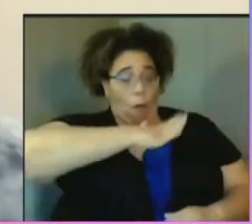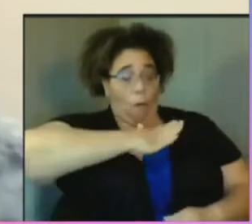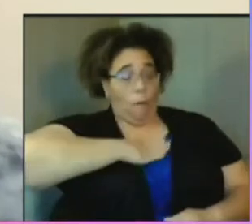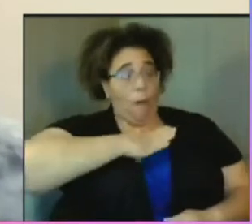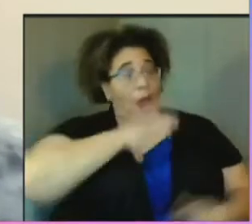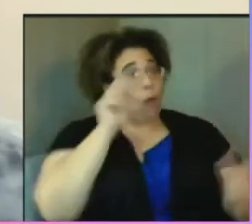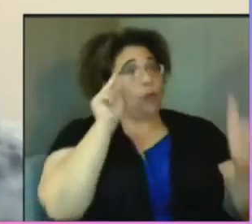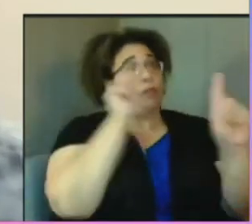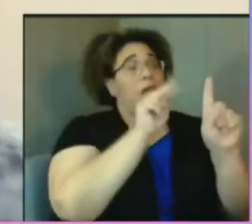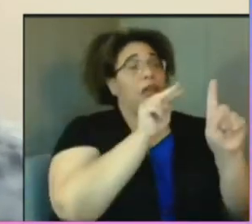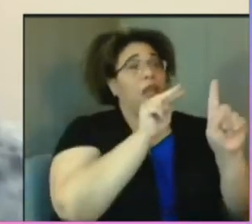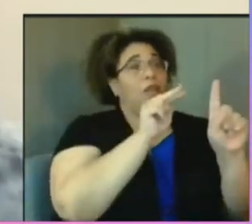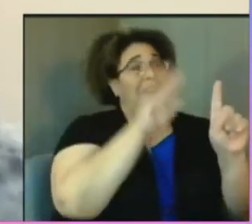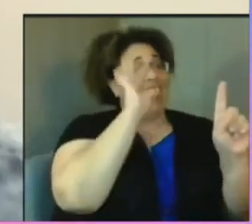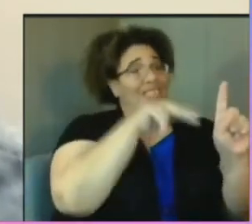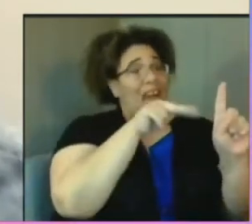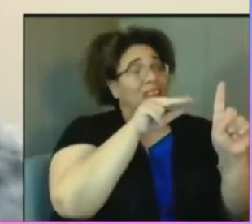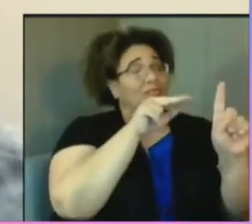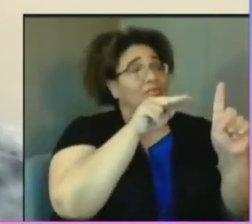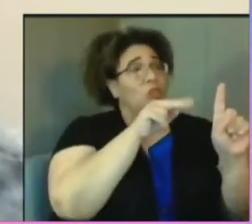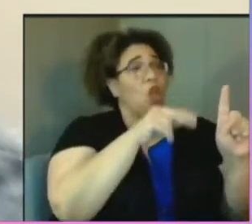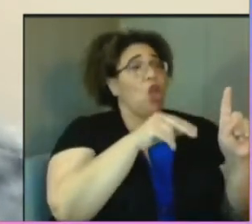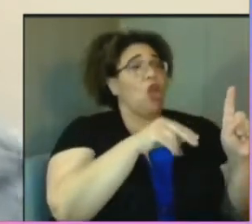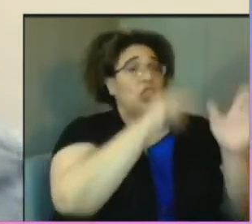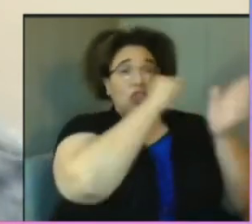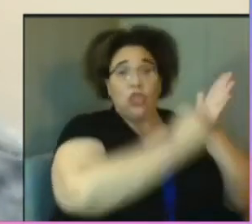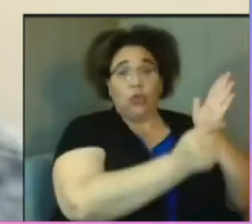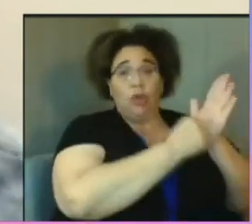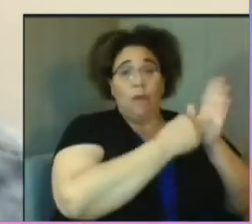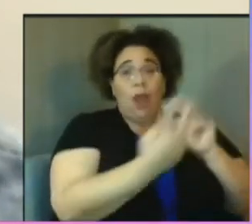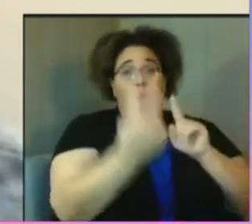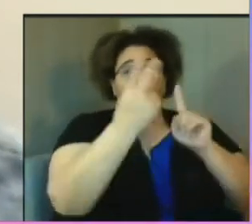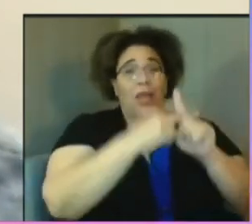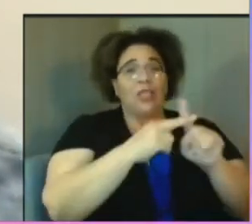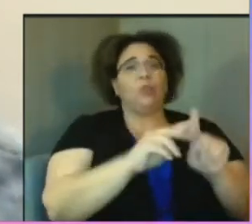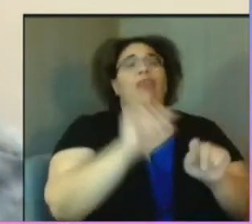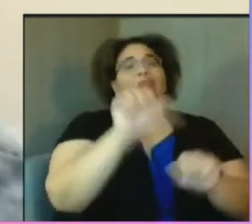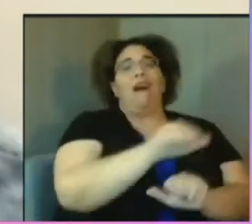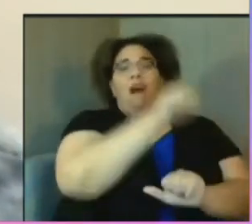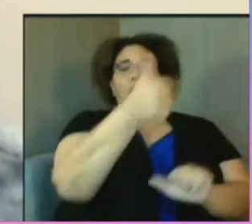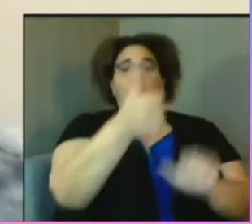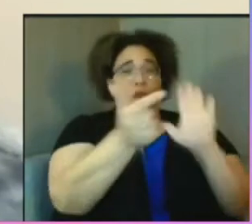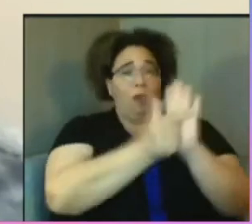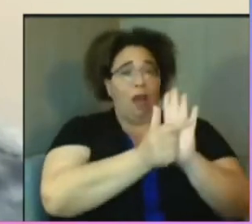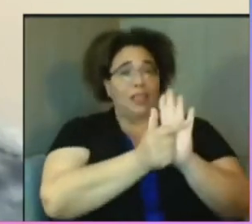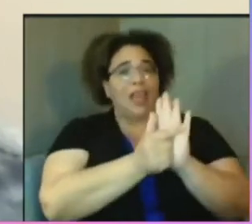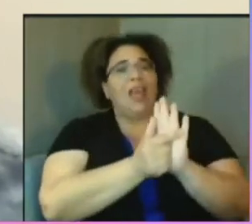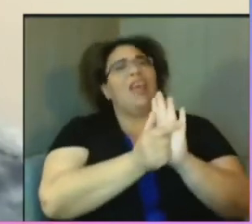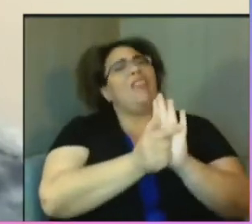that that applies in the context of other federal laws that prohibit sex discrimination so that includes, education, healthcare,